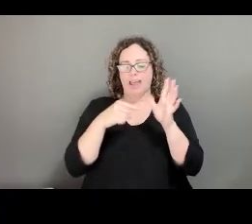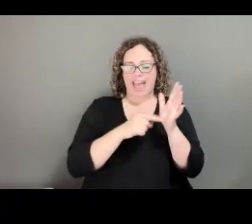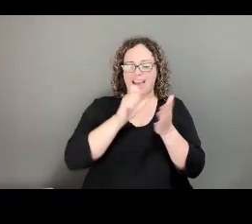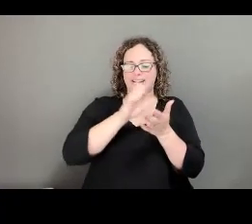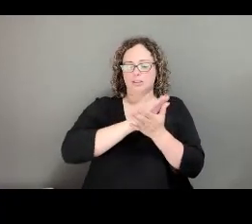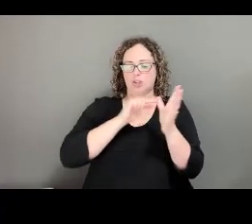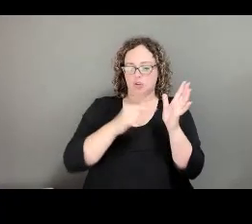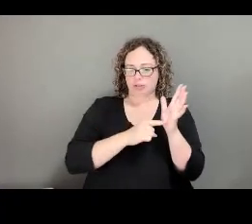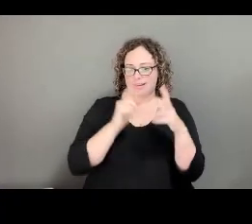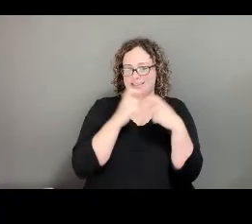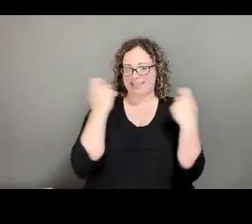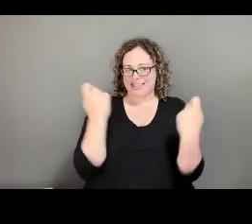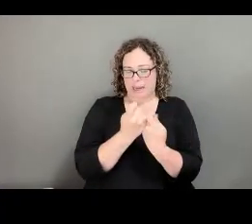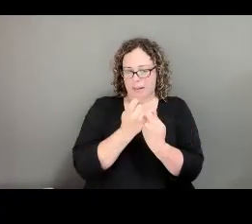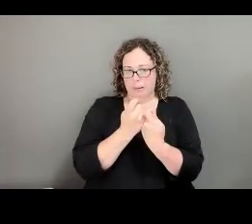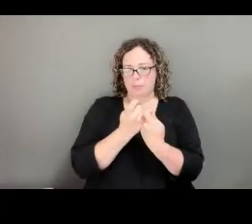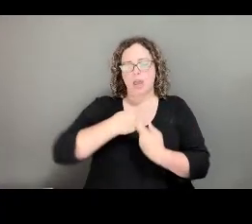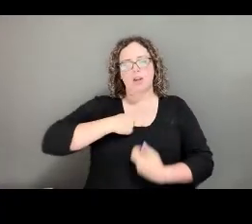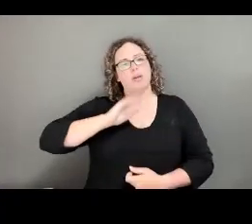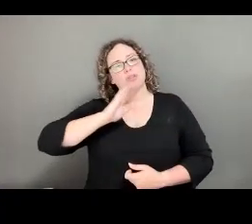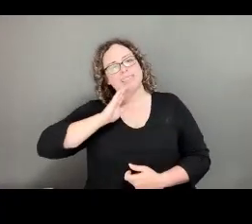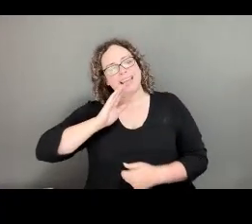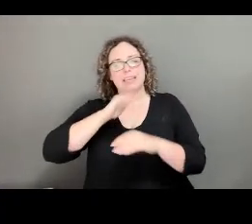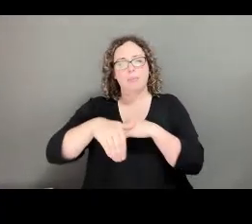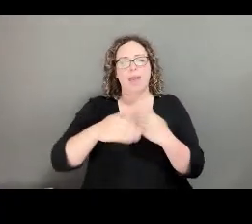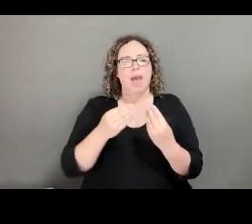about something that brings me joy, which is anything to do with history.